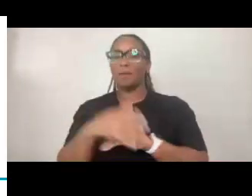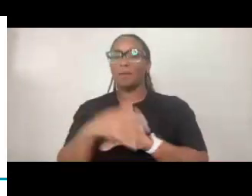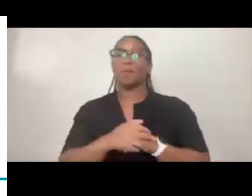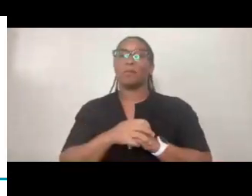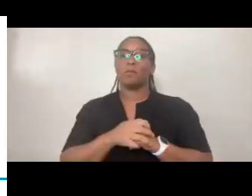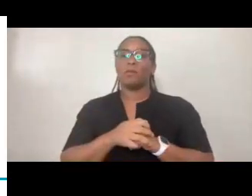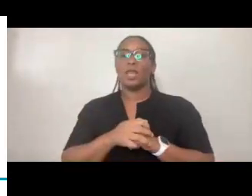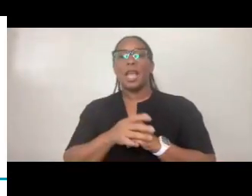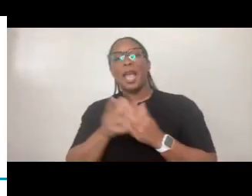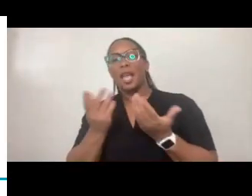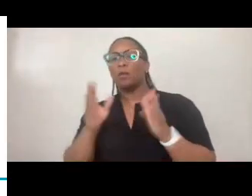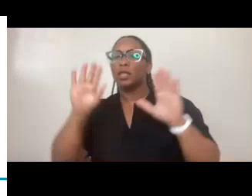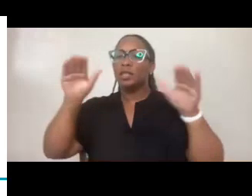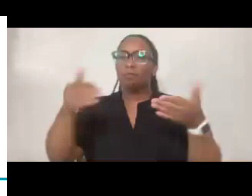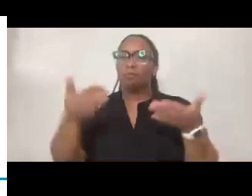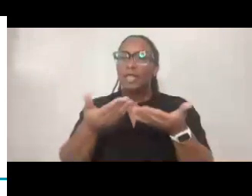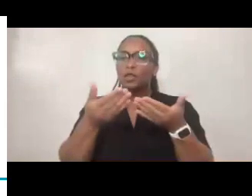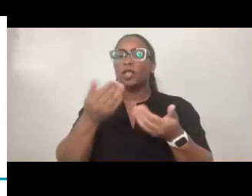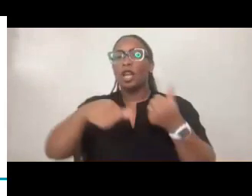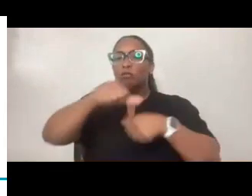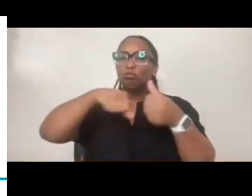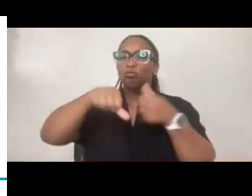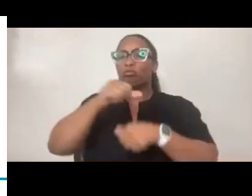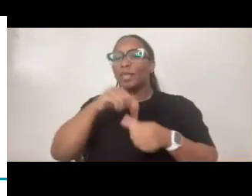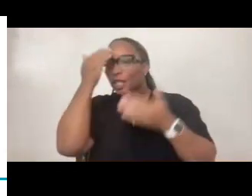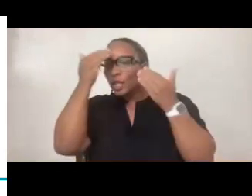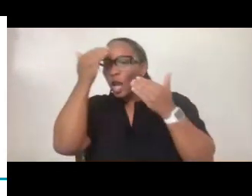you know, introductions, getting to know each other,